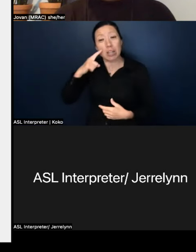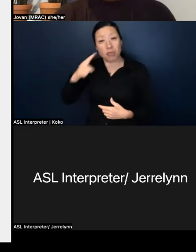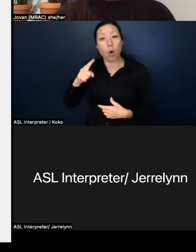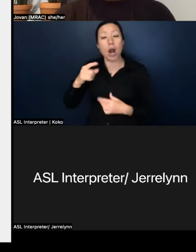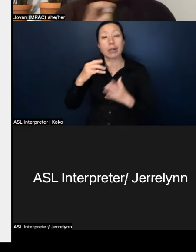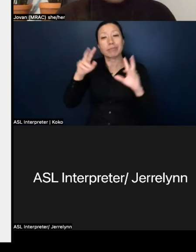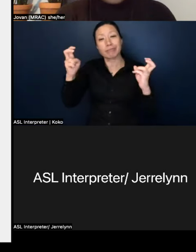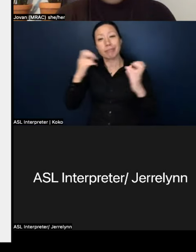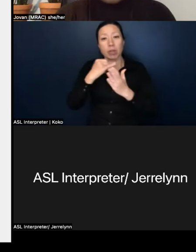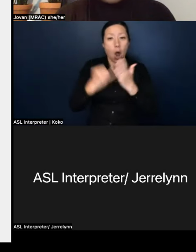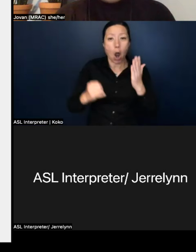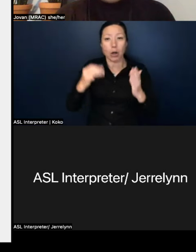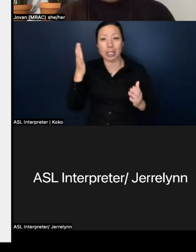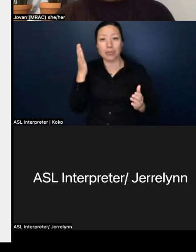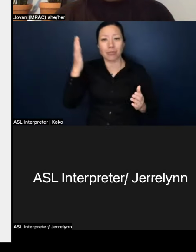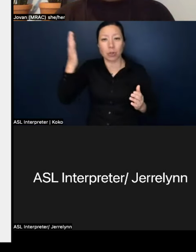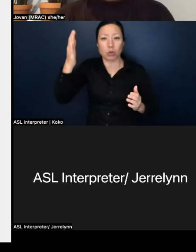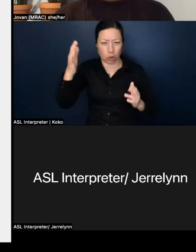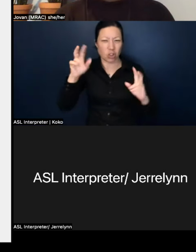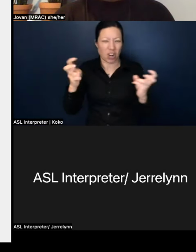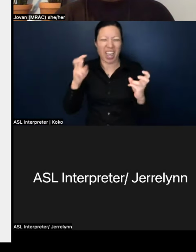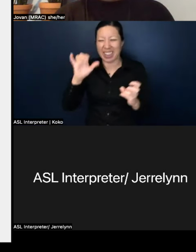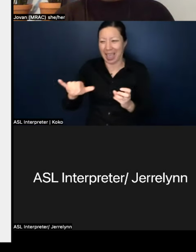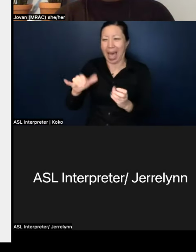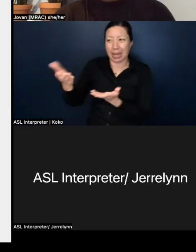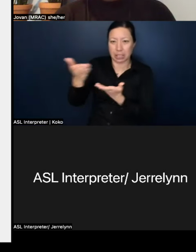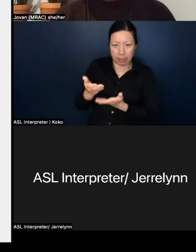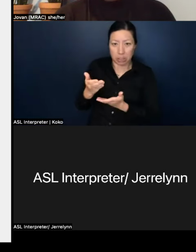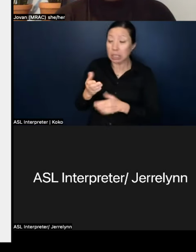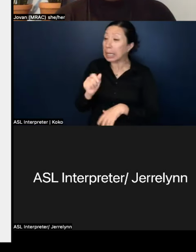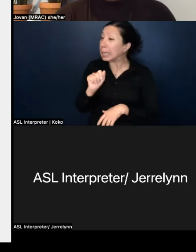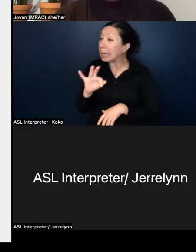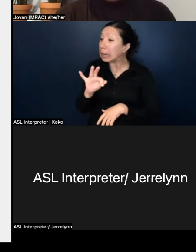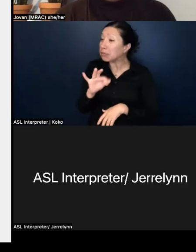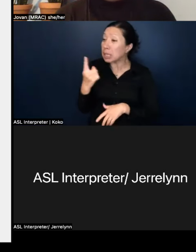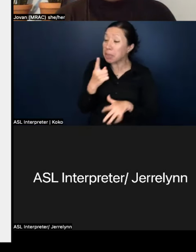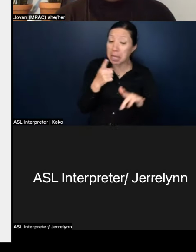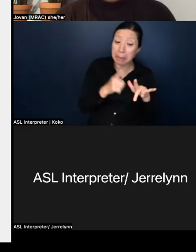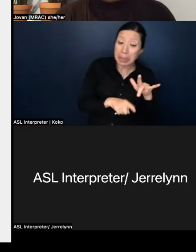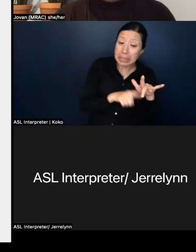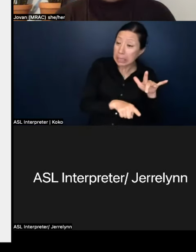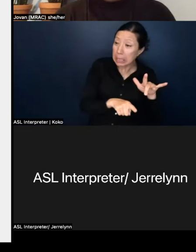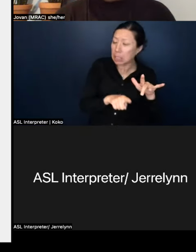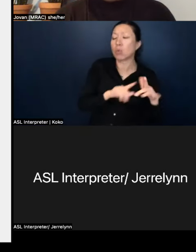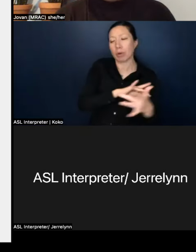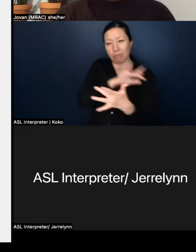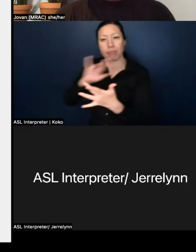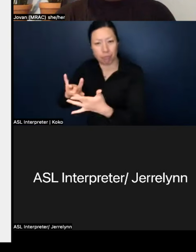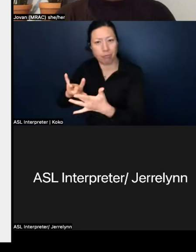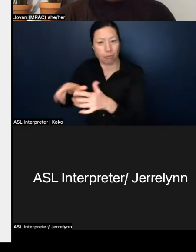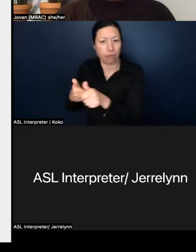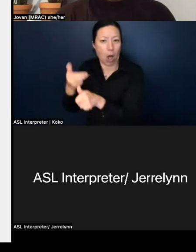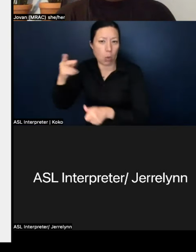And if there's any missing details, then we will follow up with those individuals, and the Next Step finalists